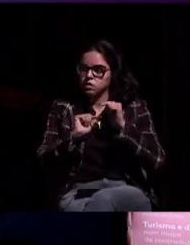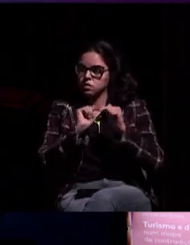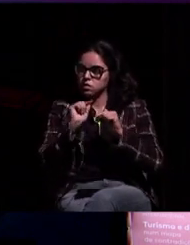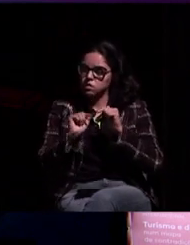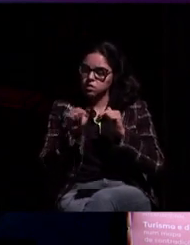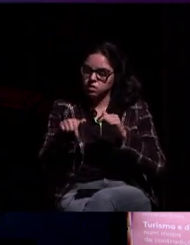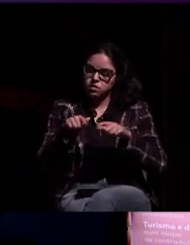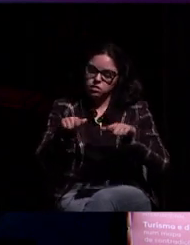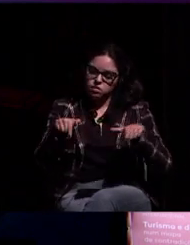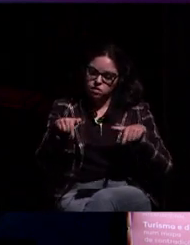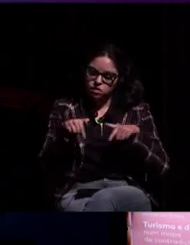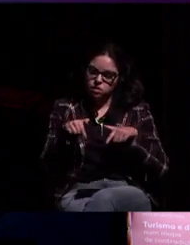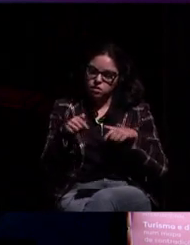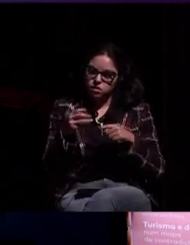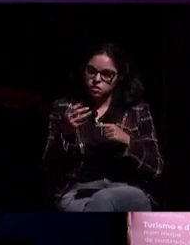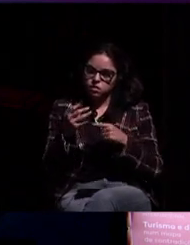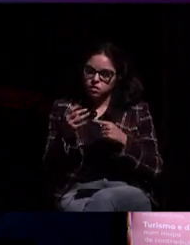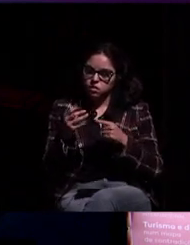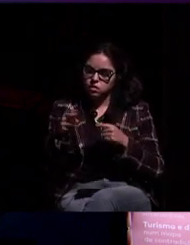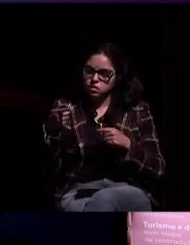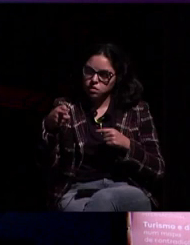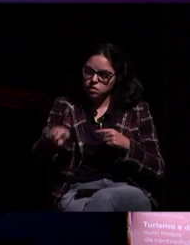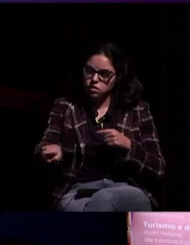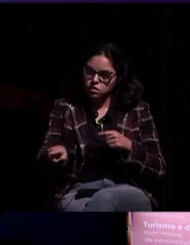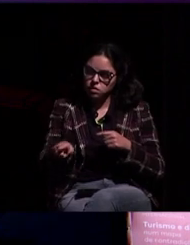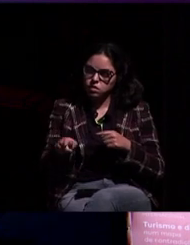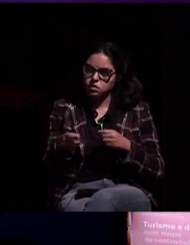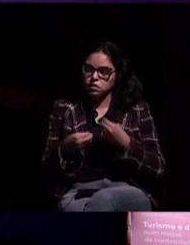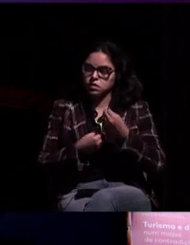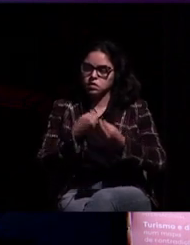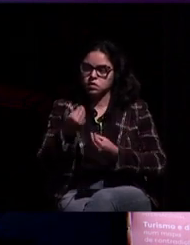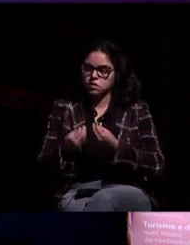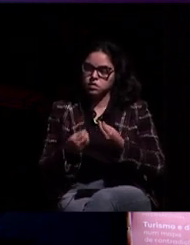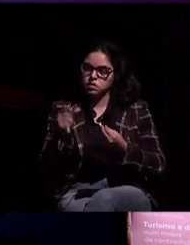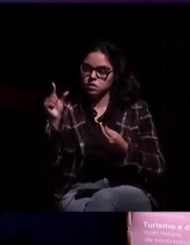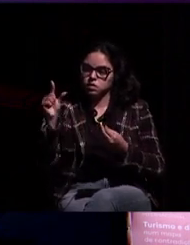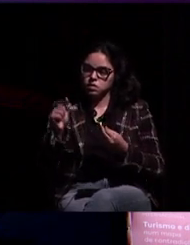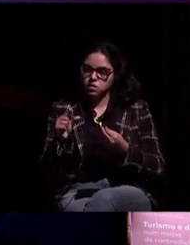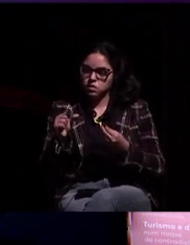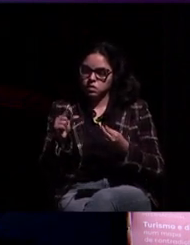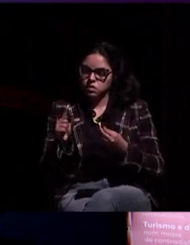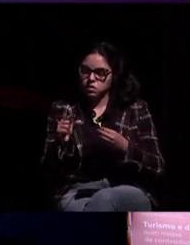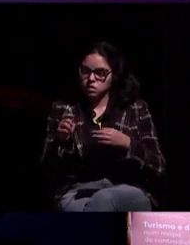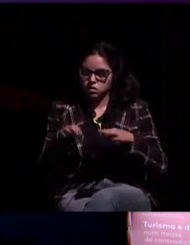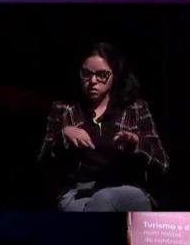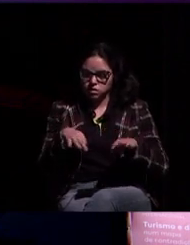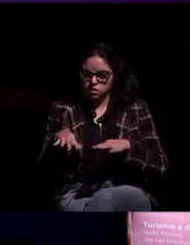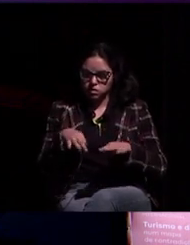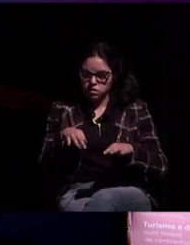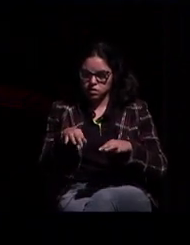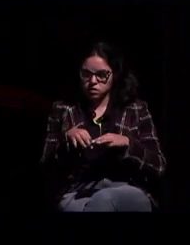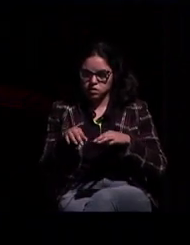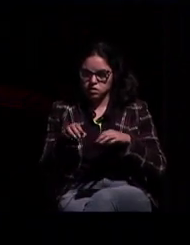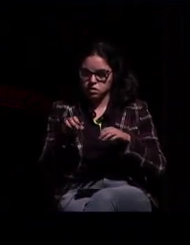Finally, is about reducing the workers’ possibilities to get organized and defend their rights.